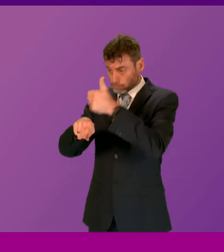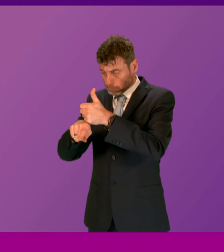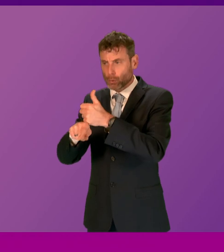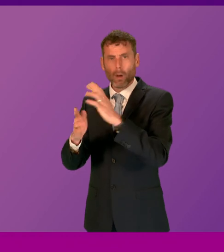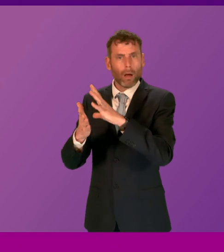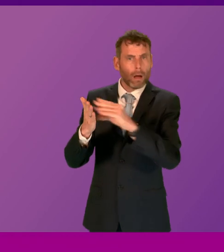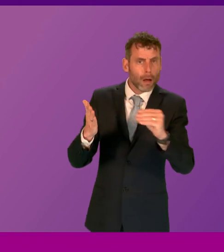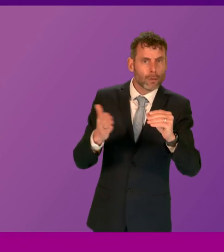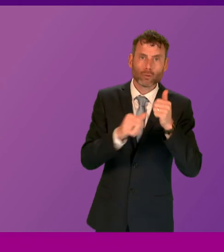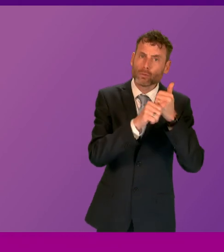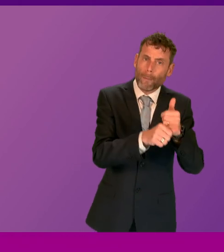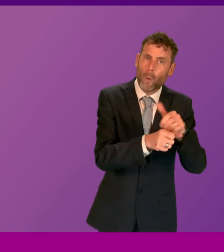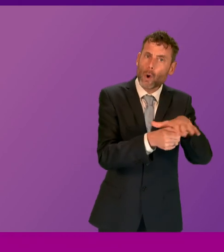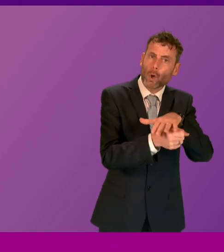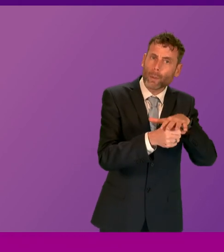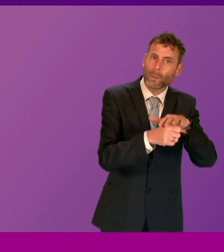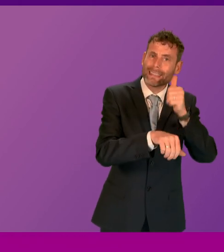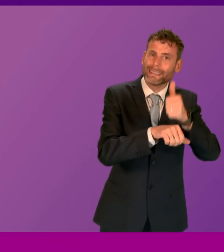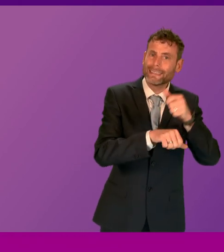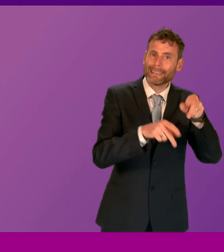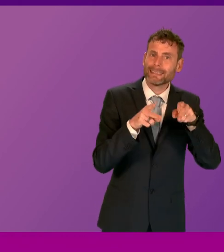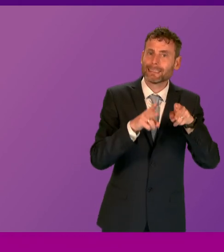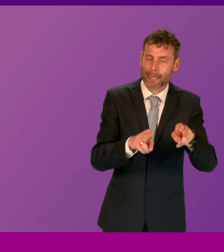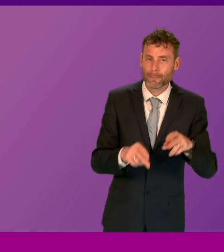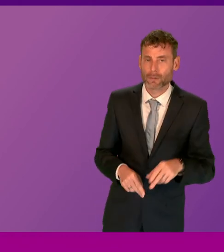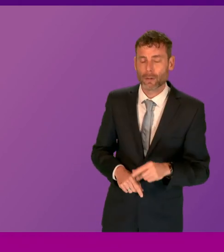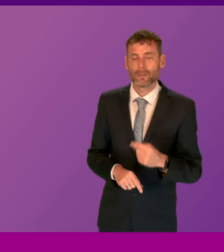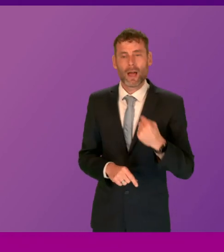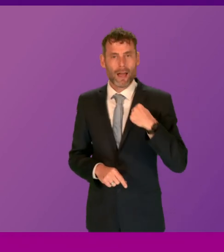I know that the Minister for Green Skills, Circular Economy and Biodiversity is looking